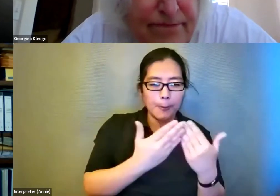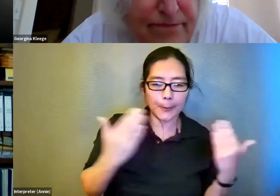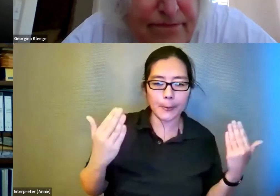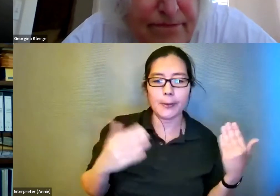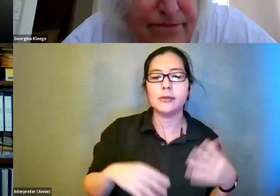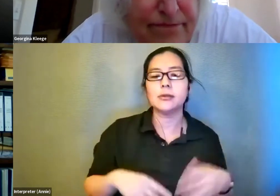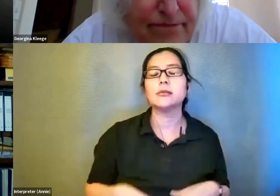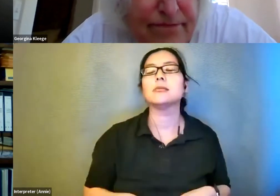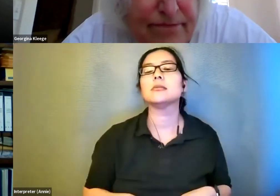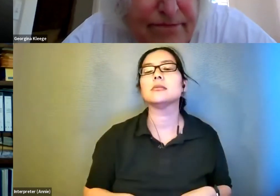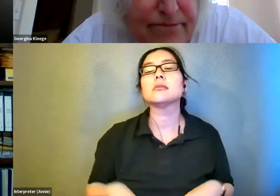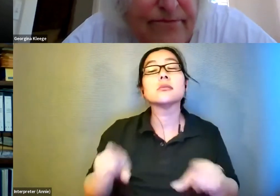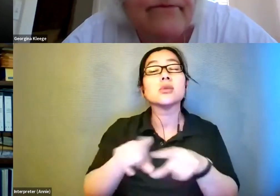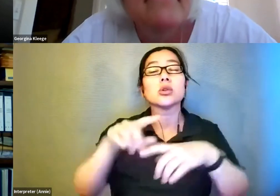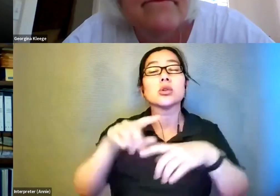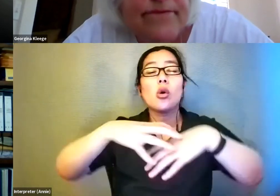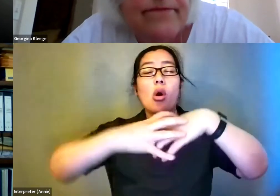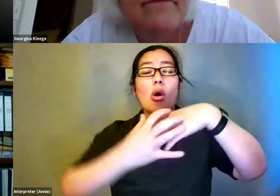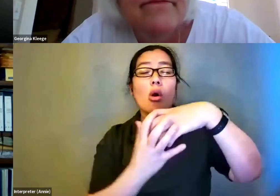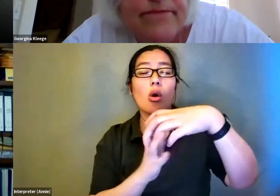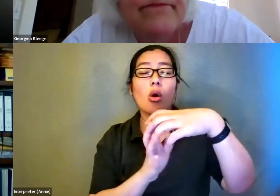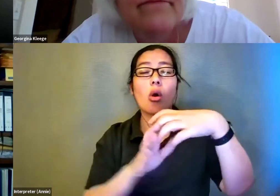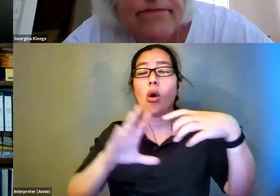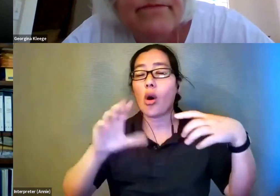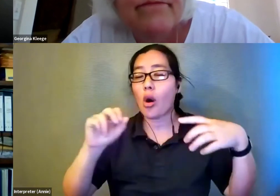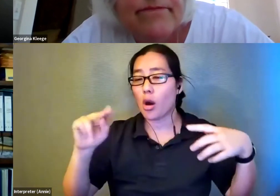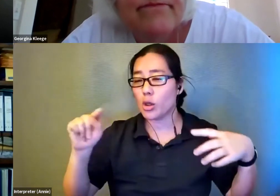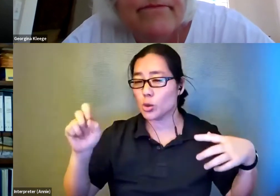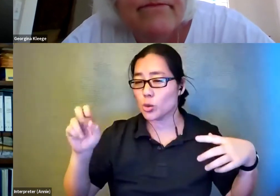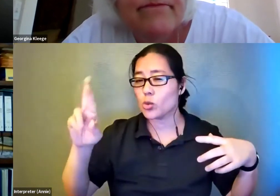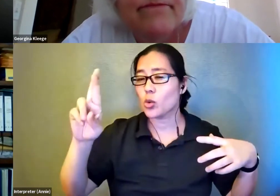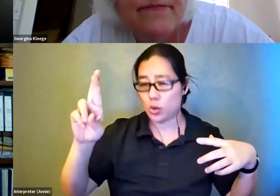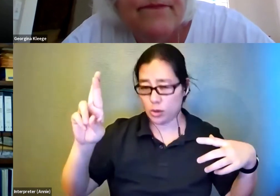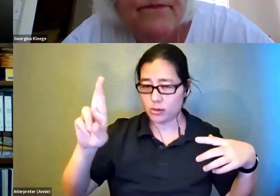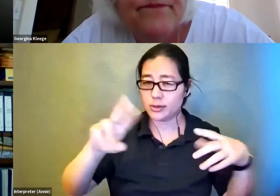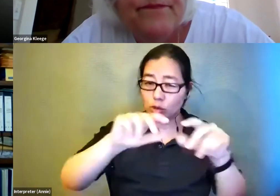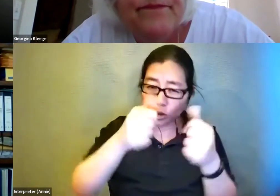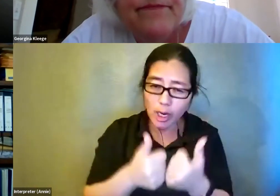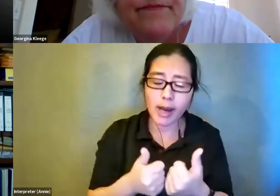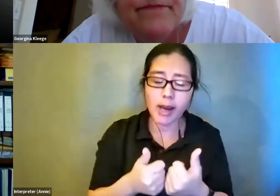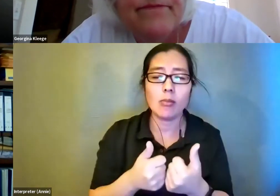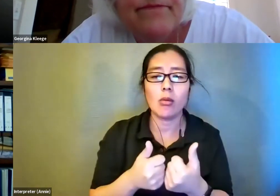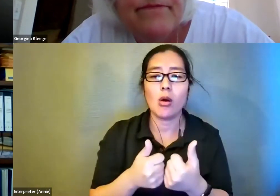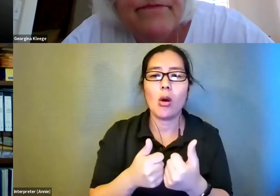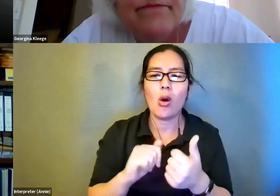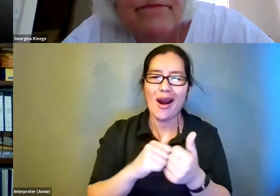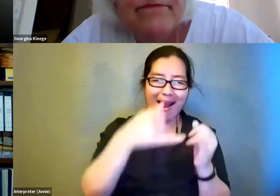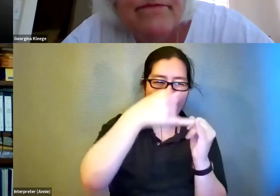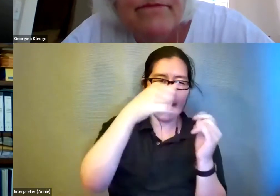contour like trying to understand the contour of shapes or even enclosure. Something that works in a more